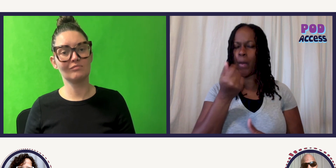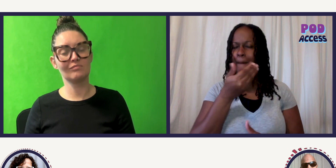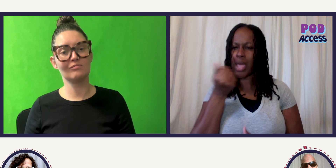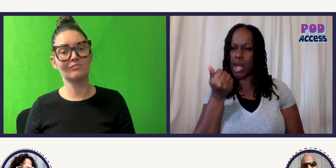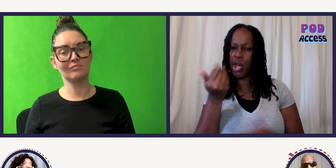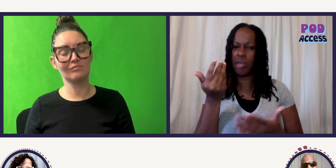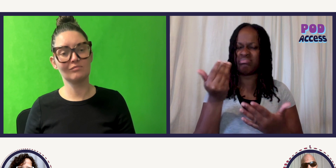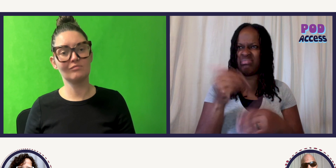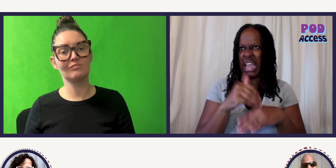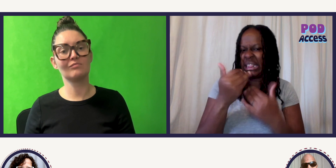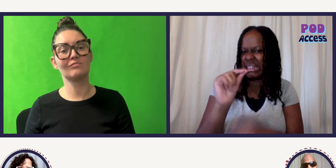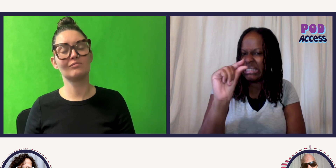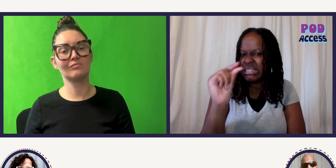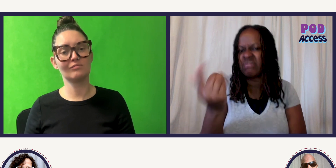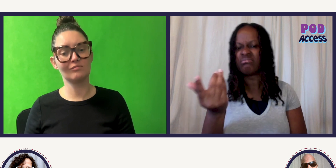come to an understanding about social media.